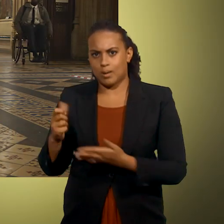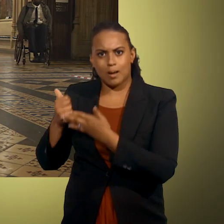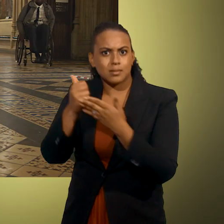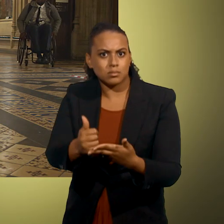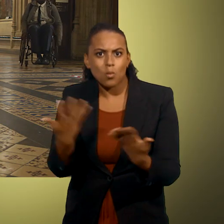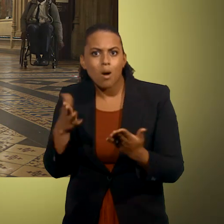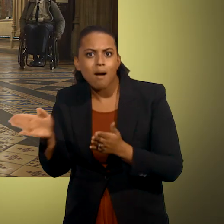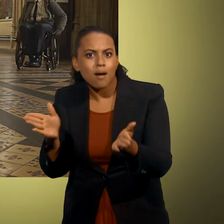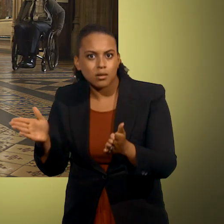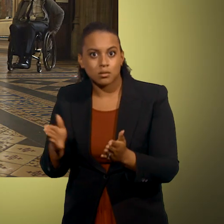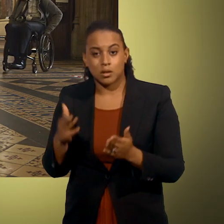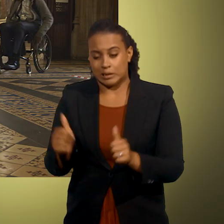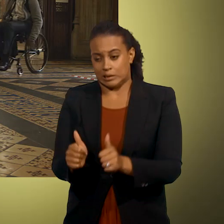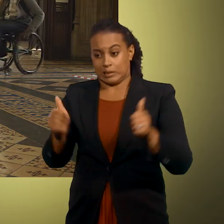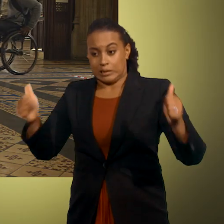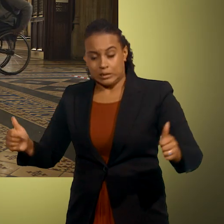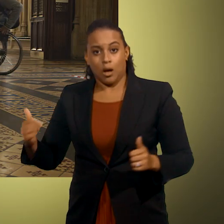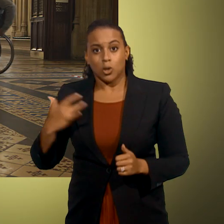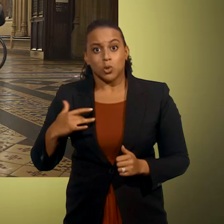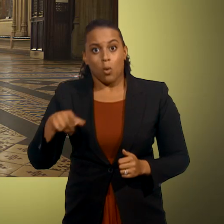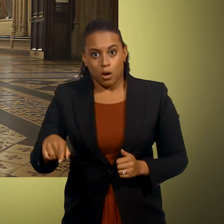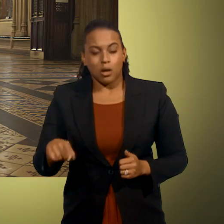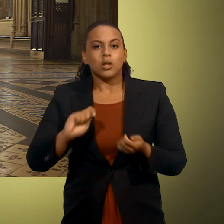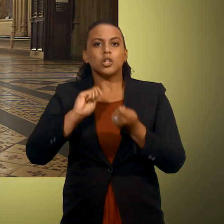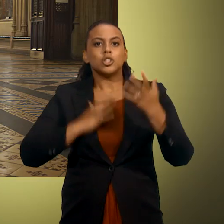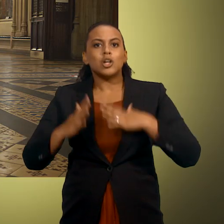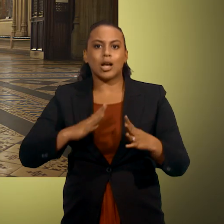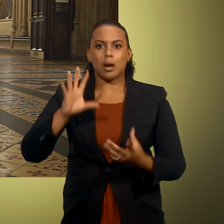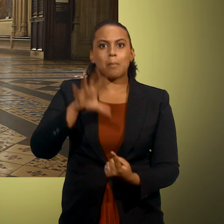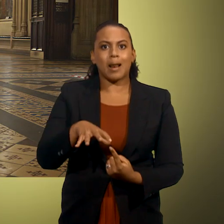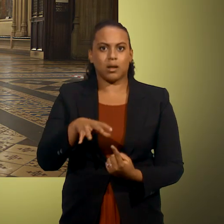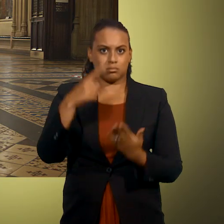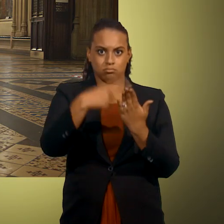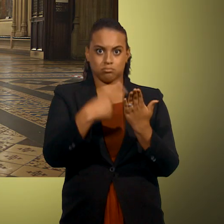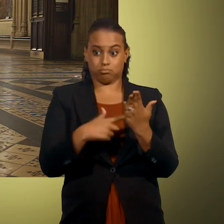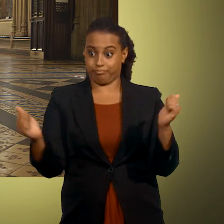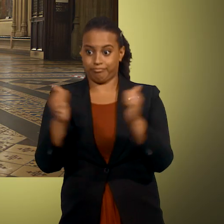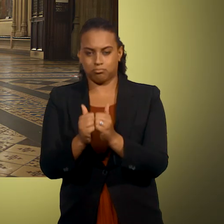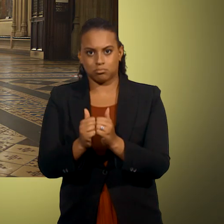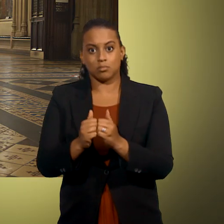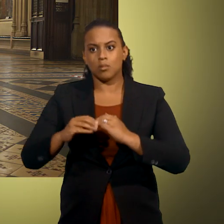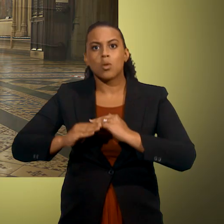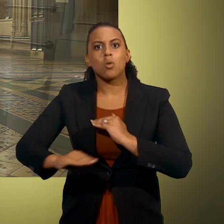We have one extra large toilet facility which meets the 'Changing Places' standard. It's in the Lower Waiting Hall, just off Central Lobby.